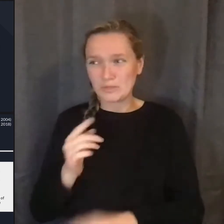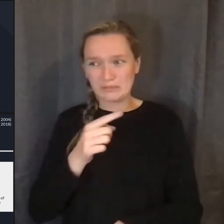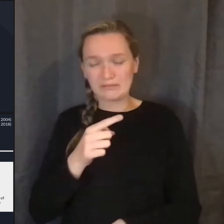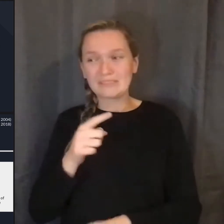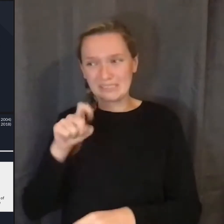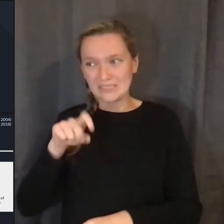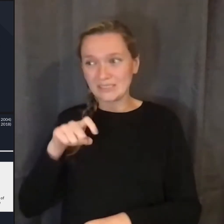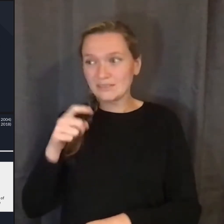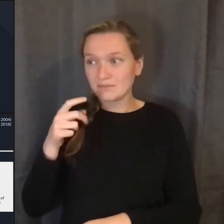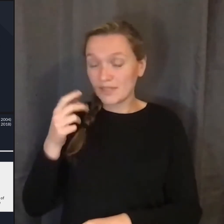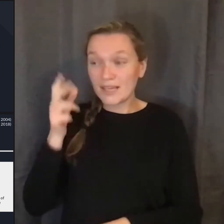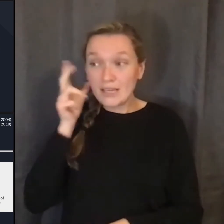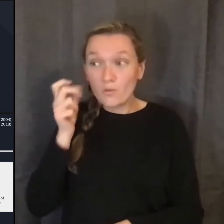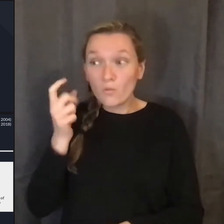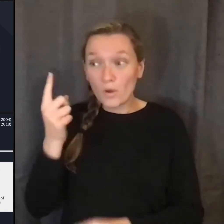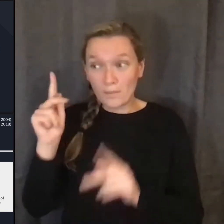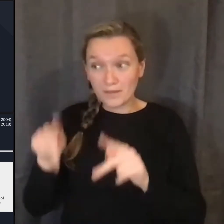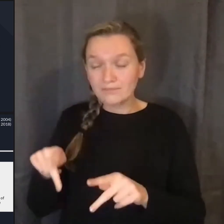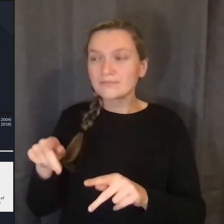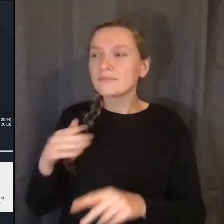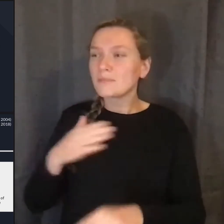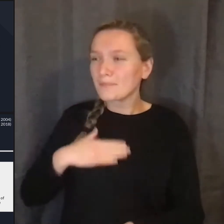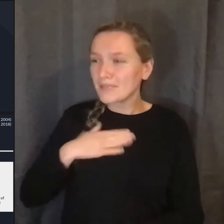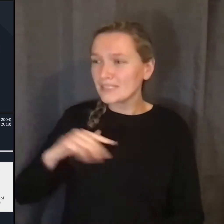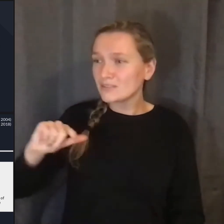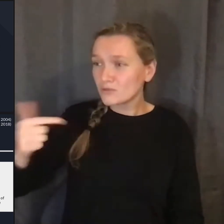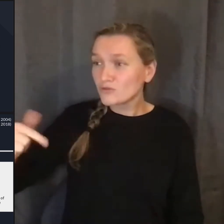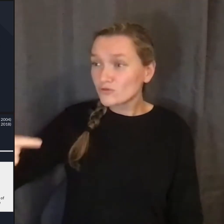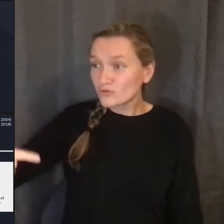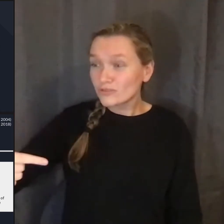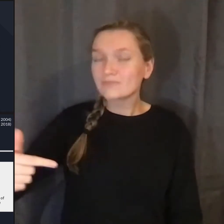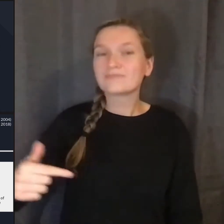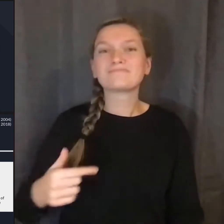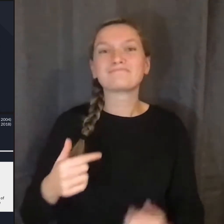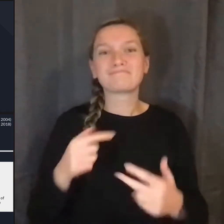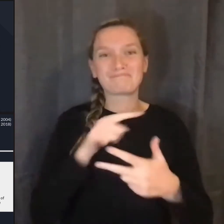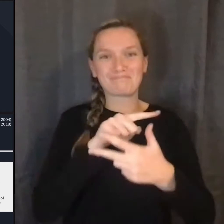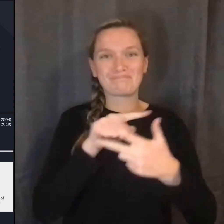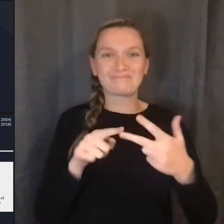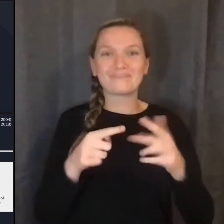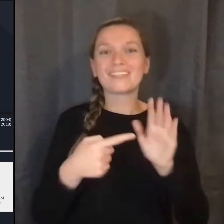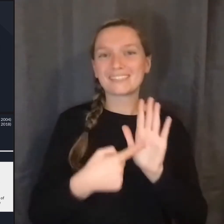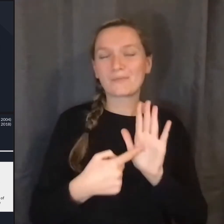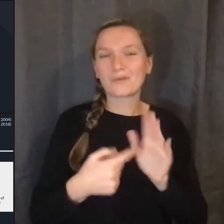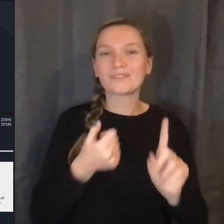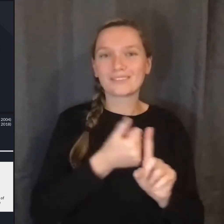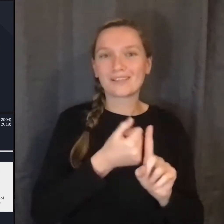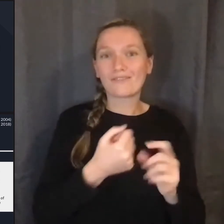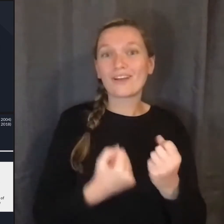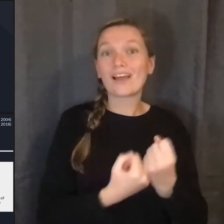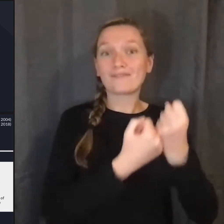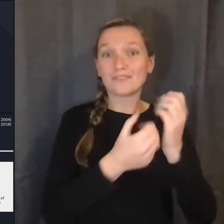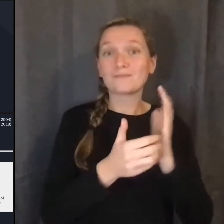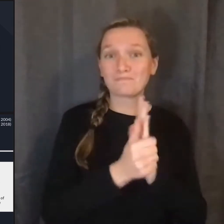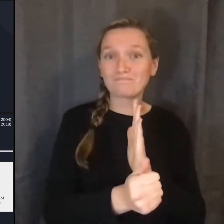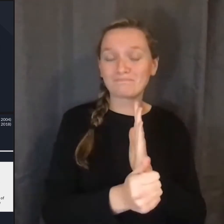can you please talk one at a time for the interpreter? This is called turn taking and these